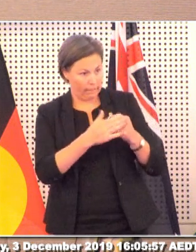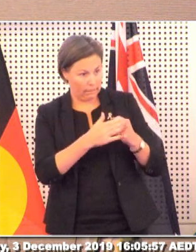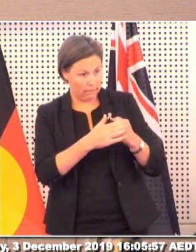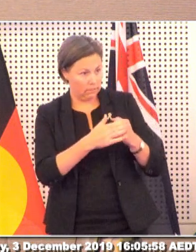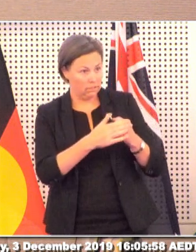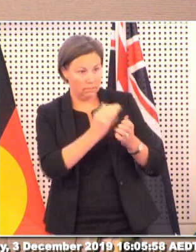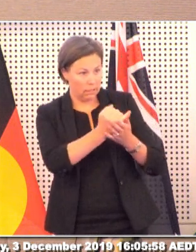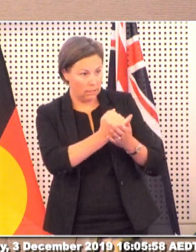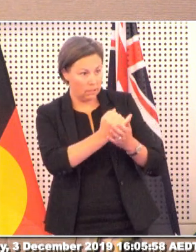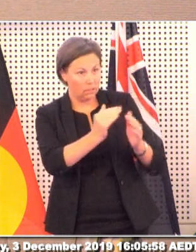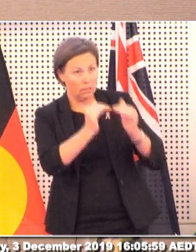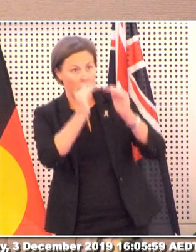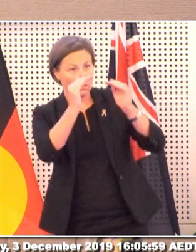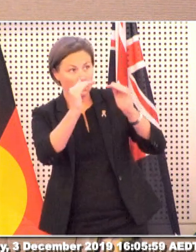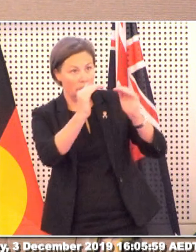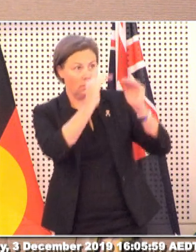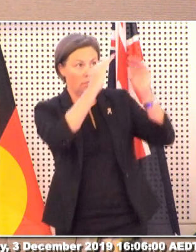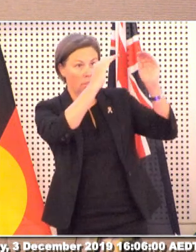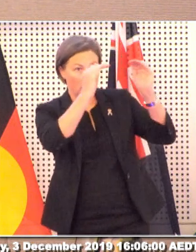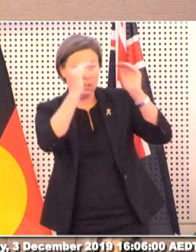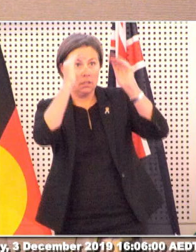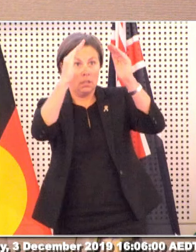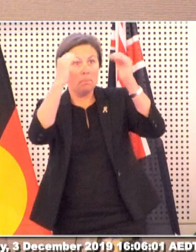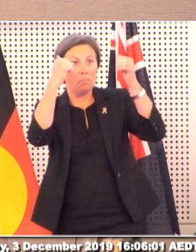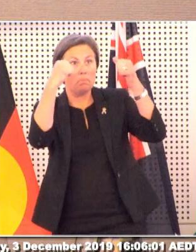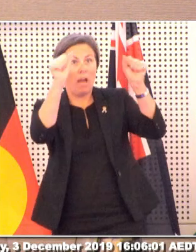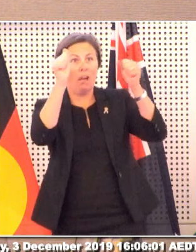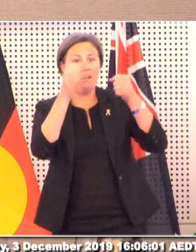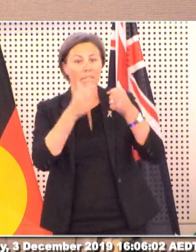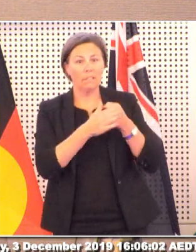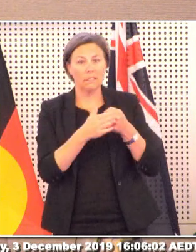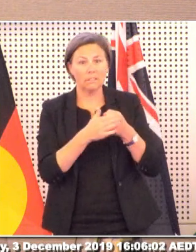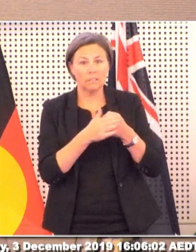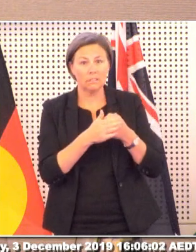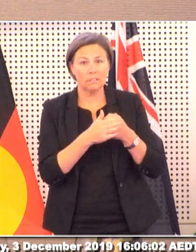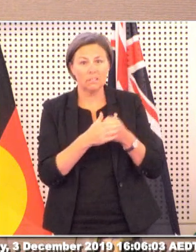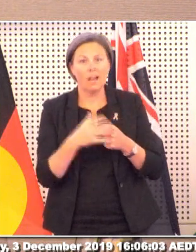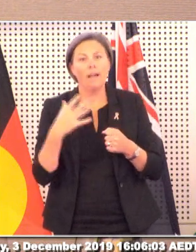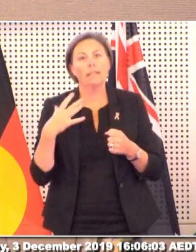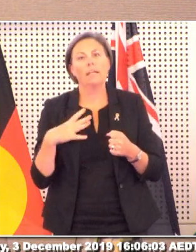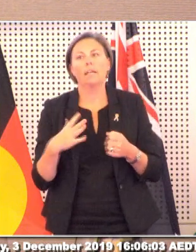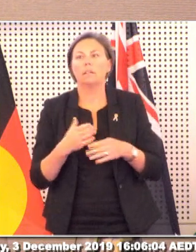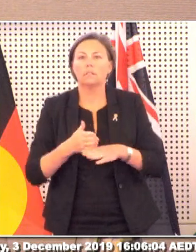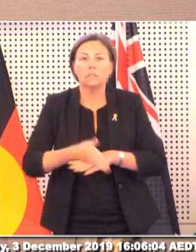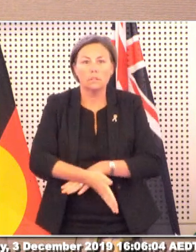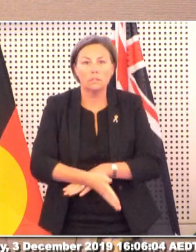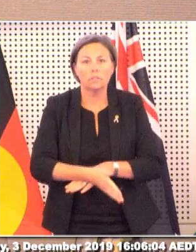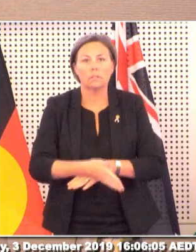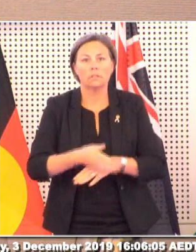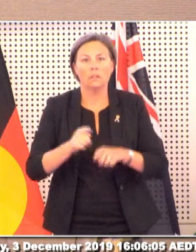satisfactorily resolved requires the building of a case that the Office of the